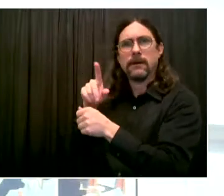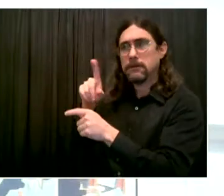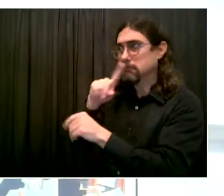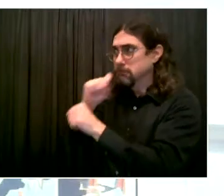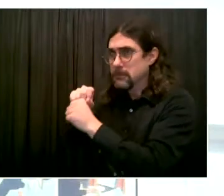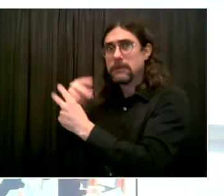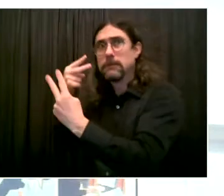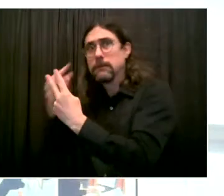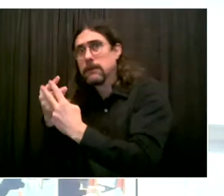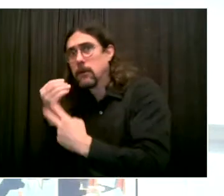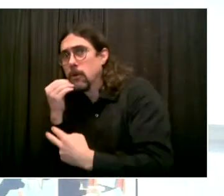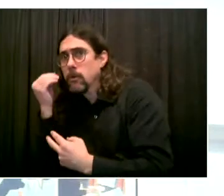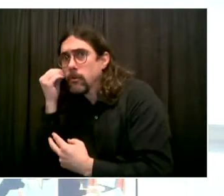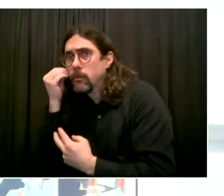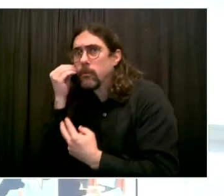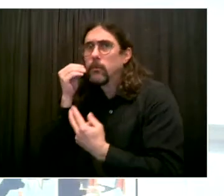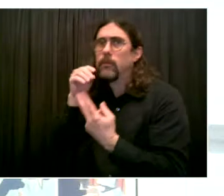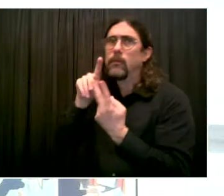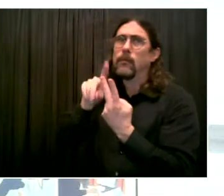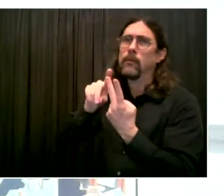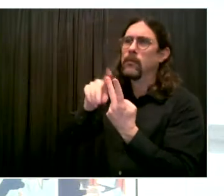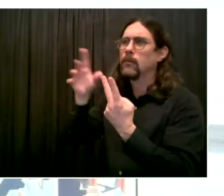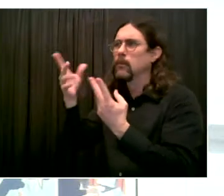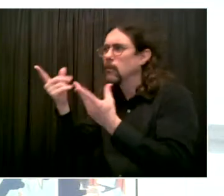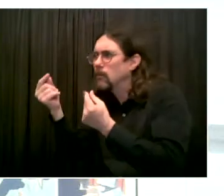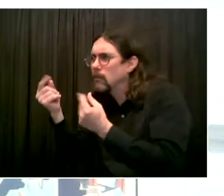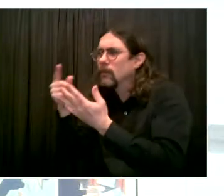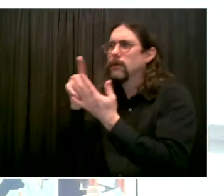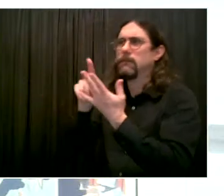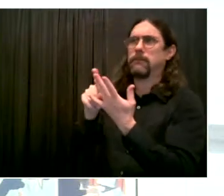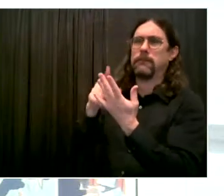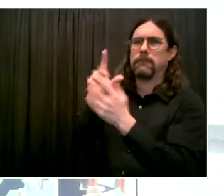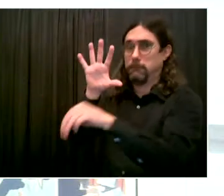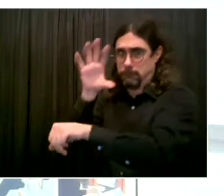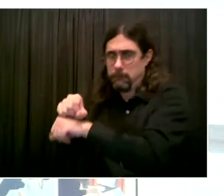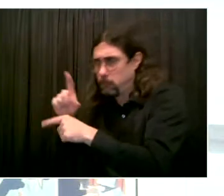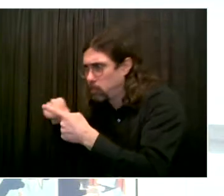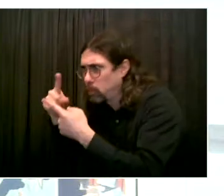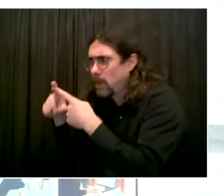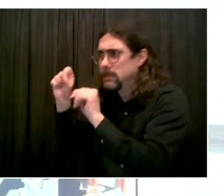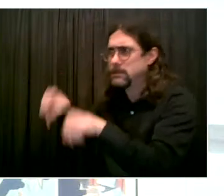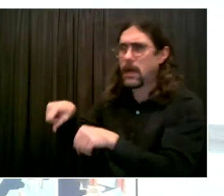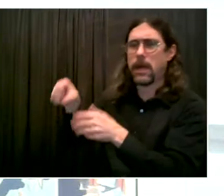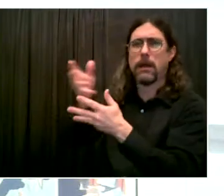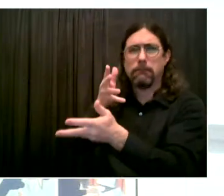THE PERSON'S STATUS AND EXPERIENCING THEY ARE HOMEBOUND WORKING THROUGH